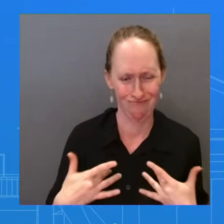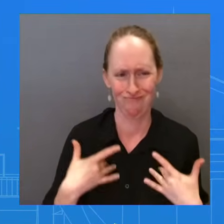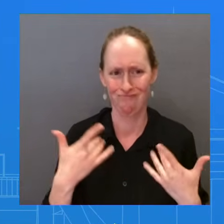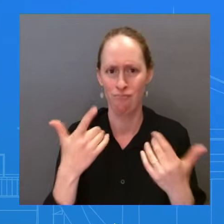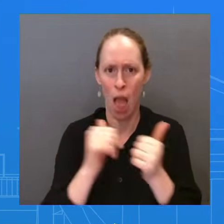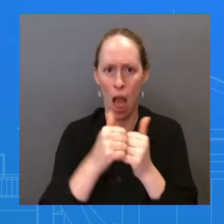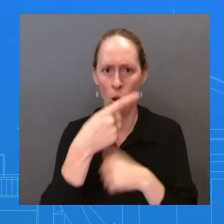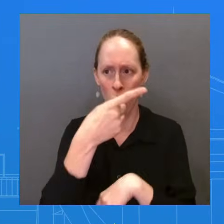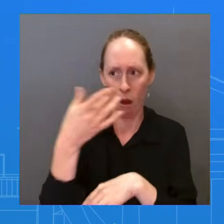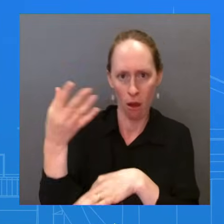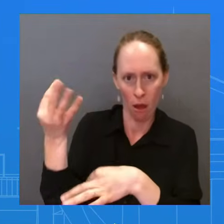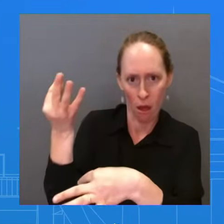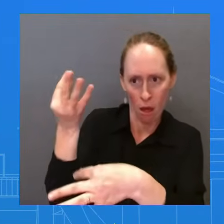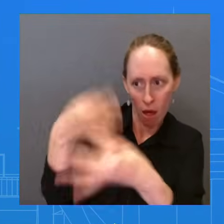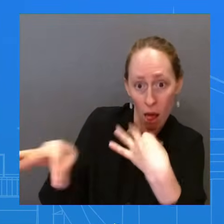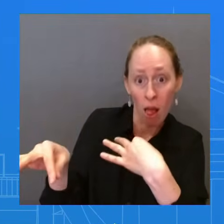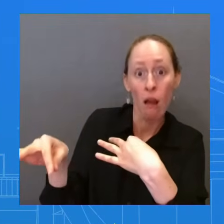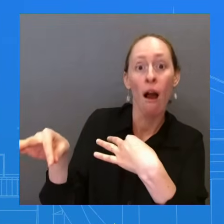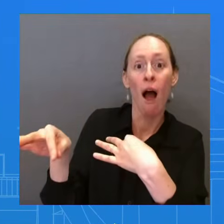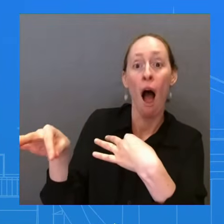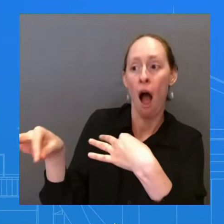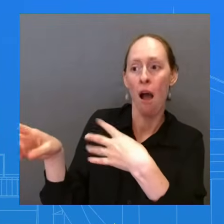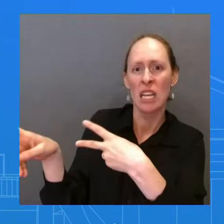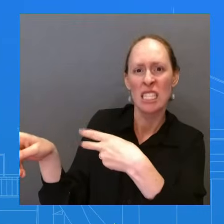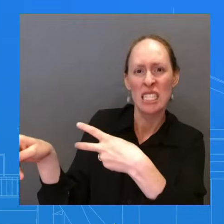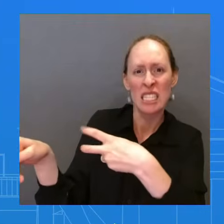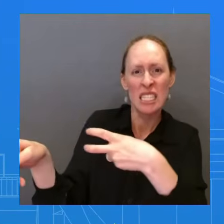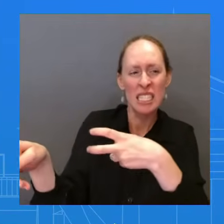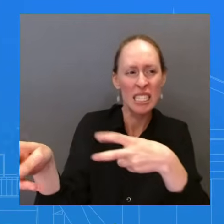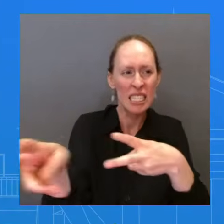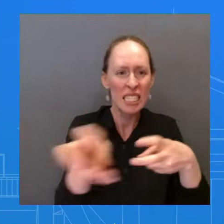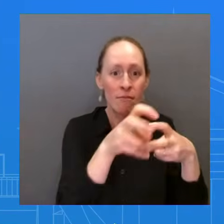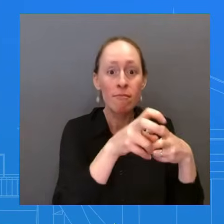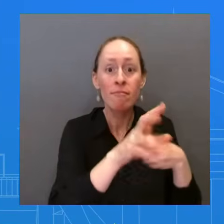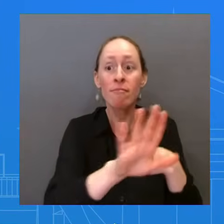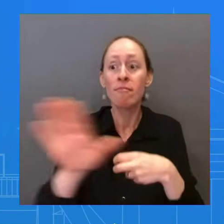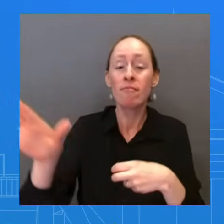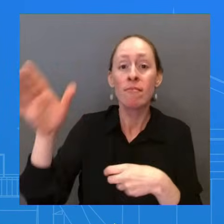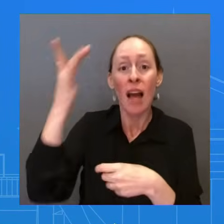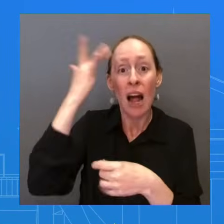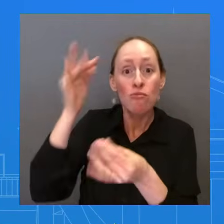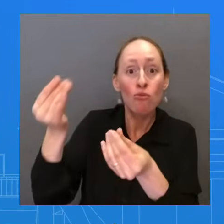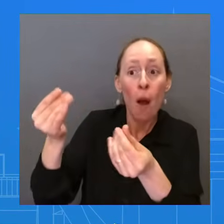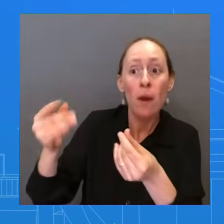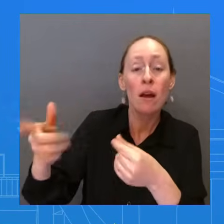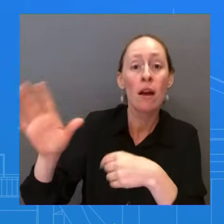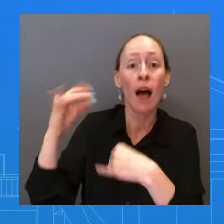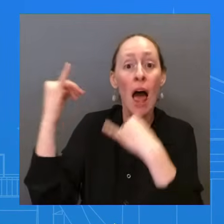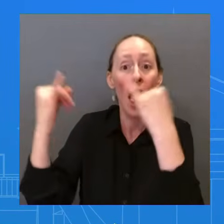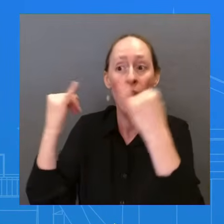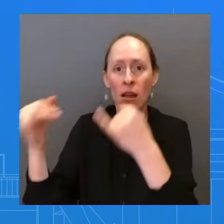and certainly the potential risks of outbound investments in China. And they came away from Hiroshima